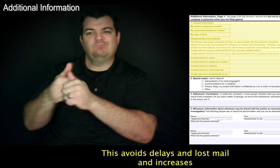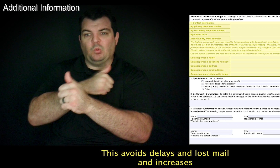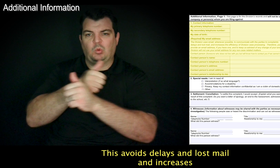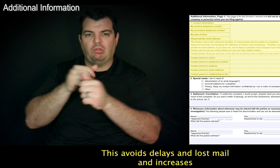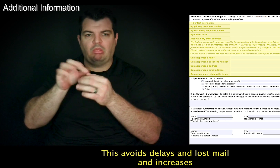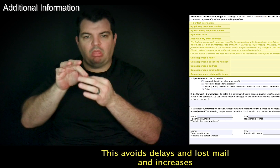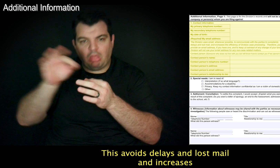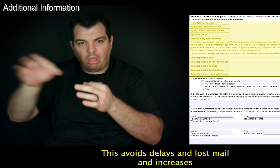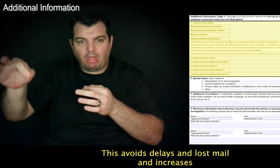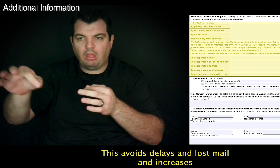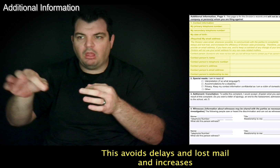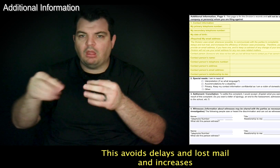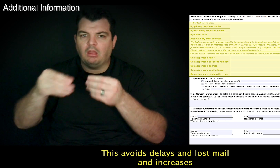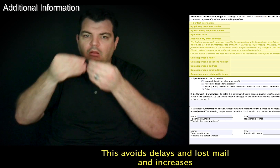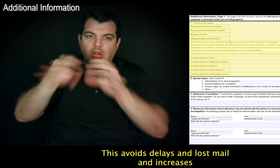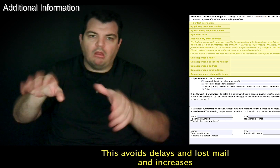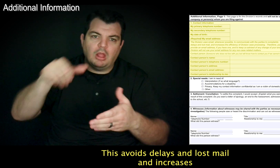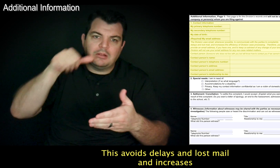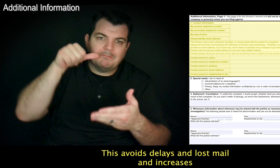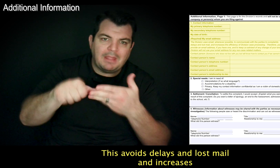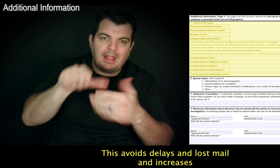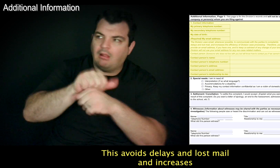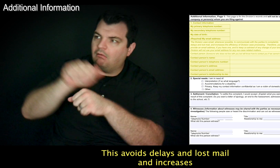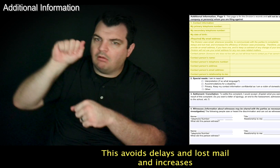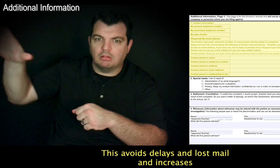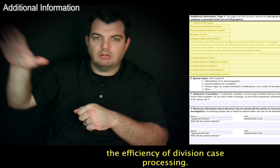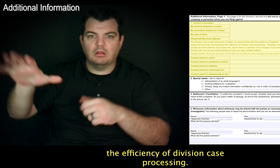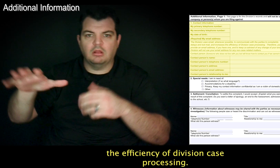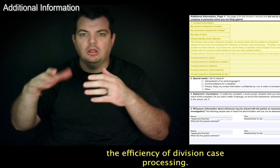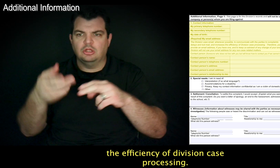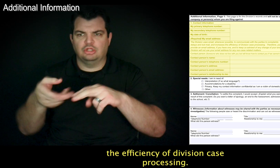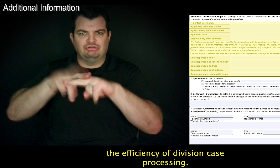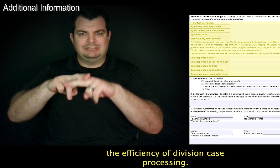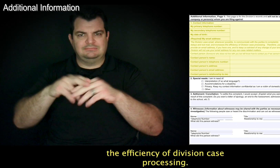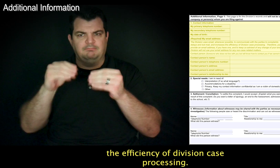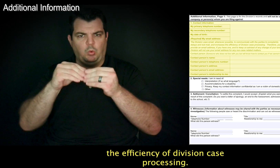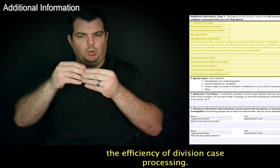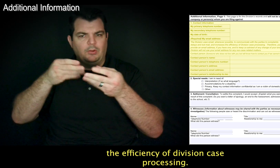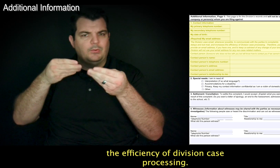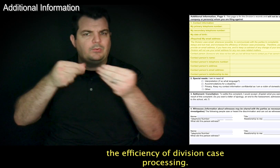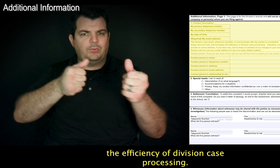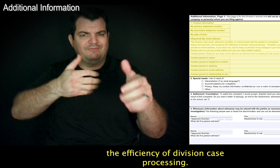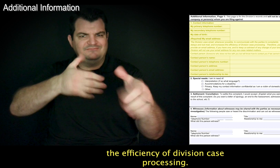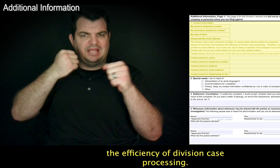This avoids delays and lost mail and increases the efficiency of division case processing.